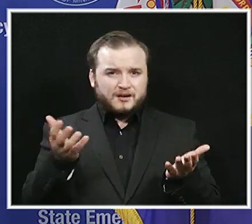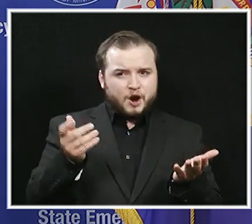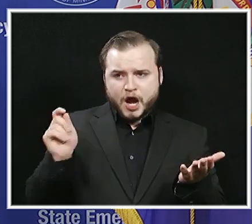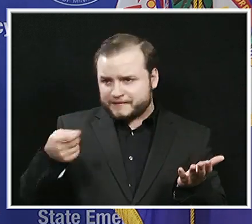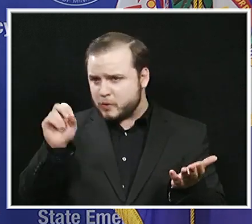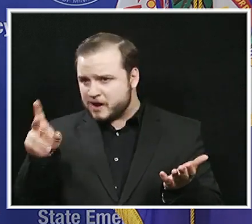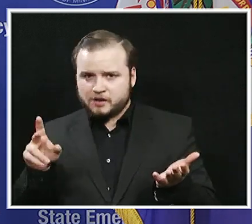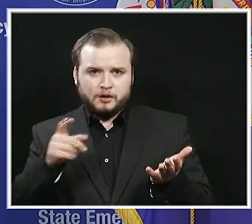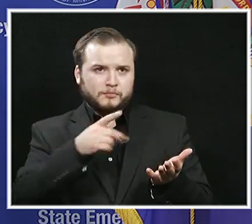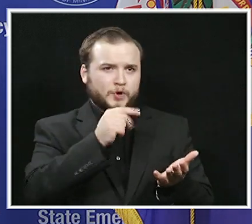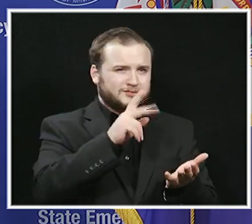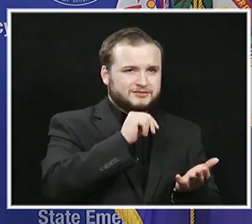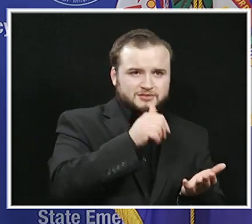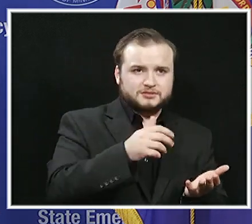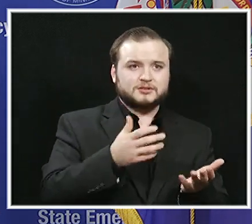And I don't have a good answer for you that.